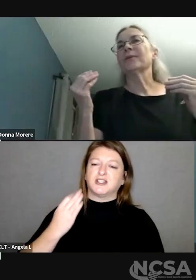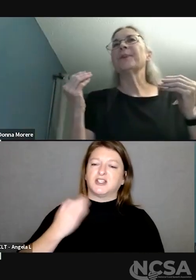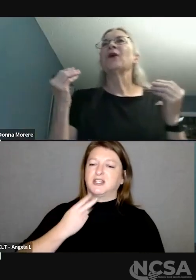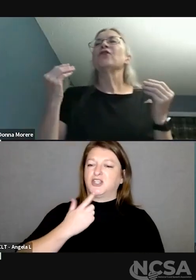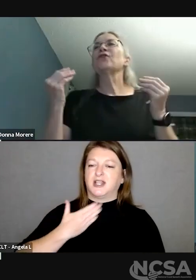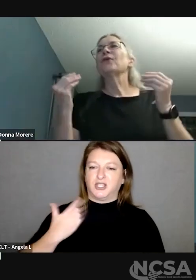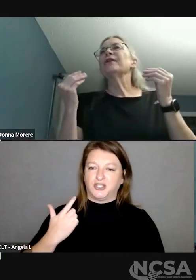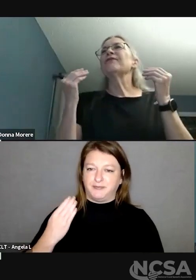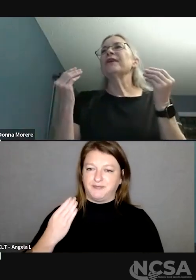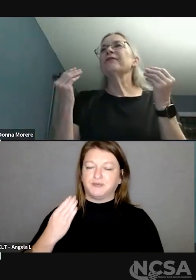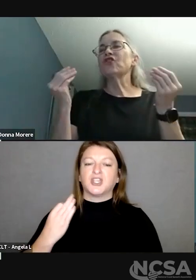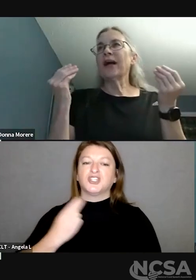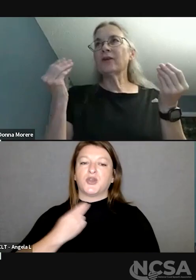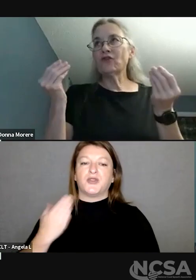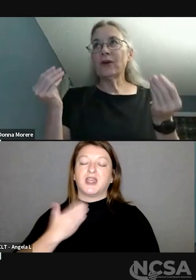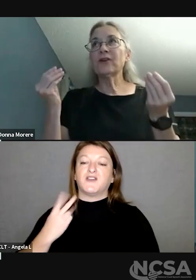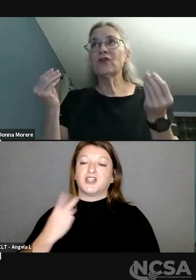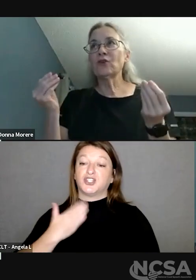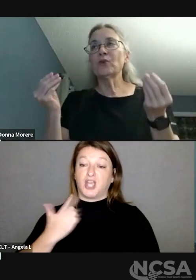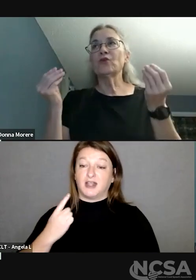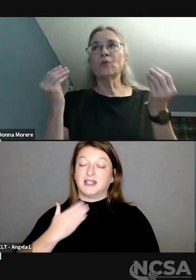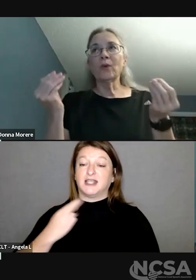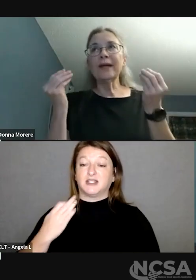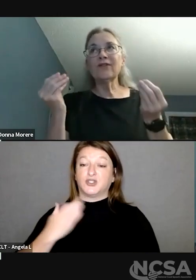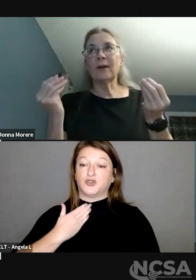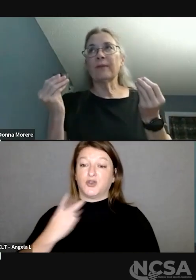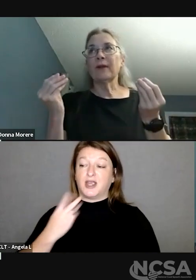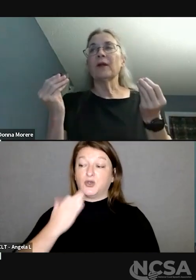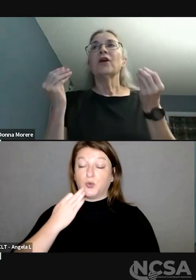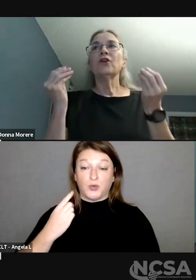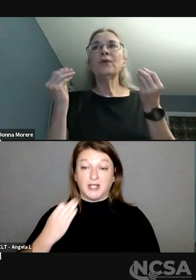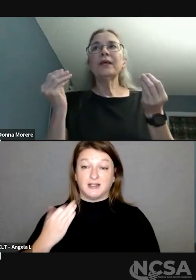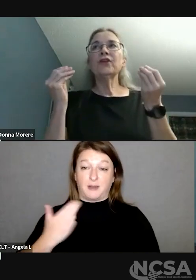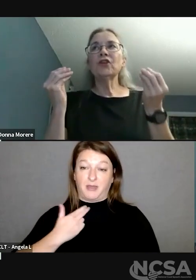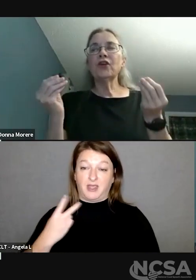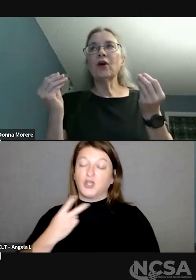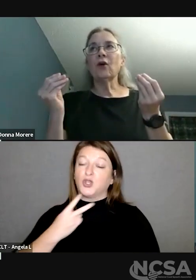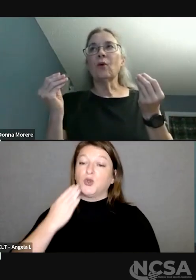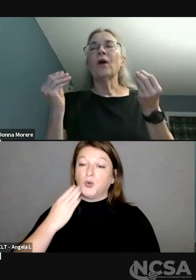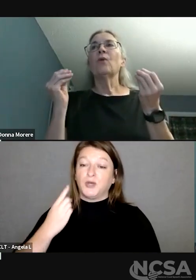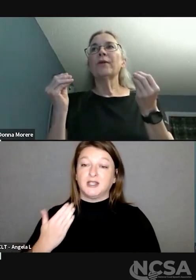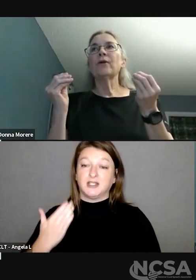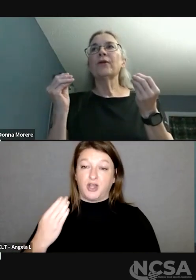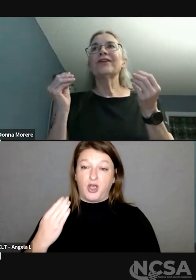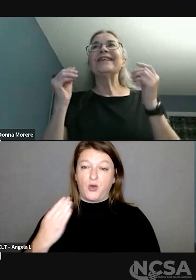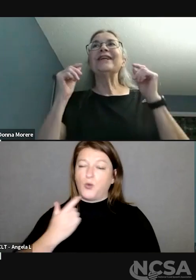so that if a child is trying to read something, you need to know whether they're